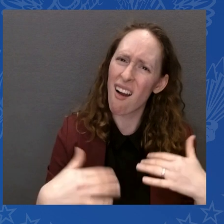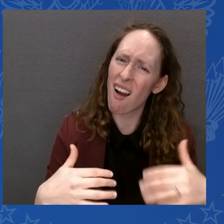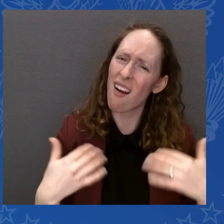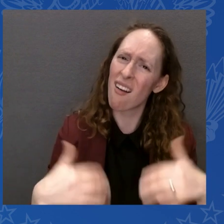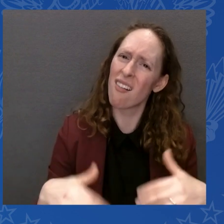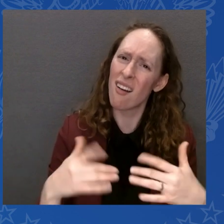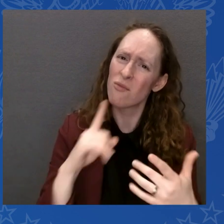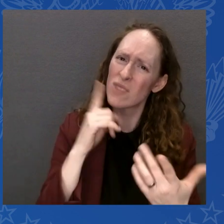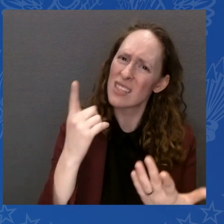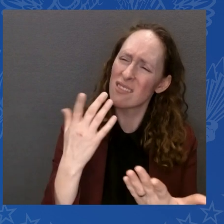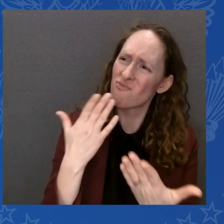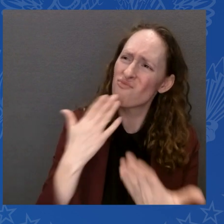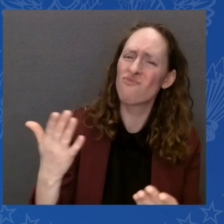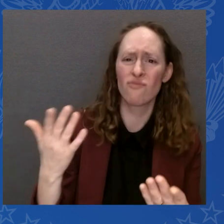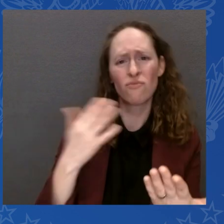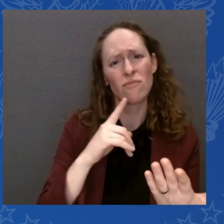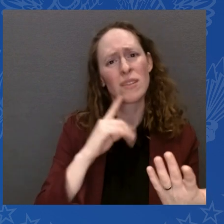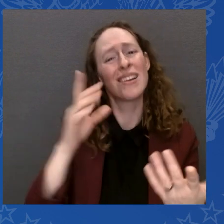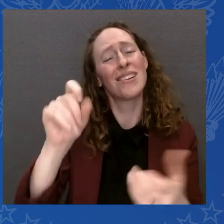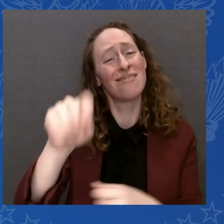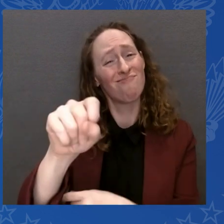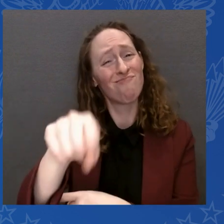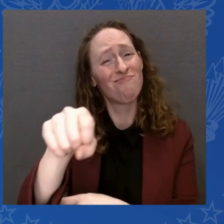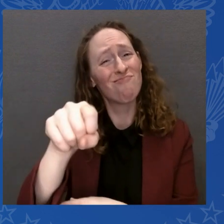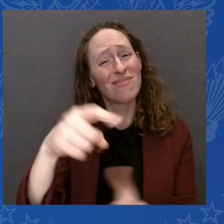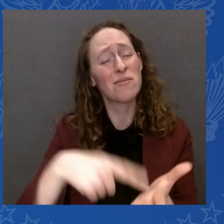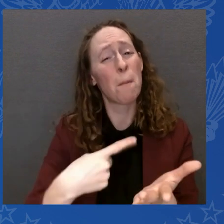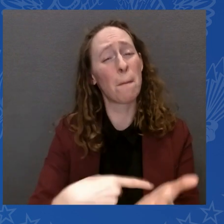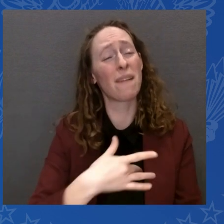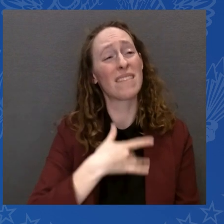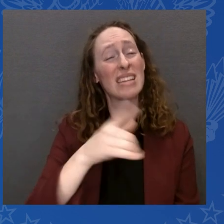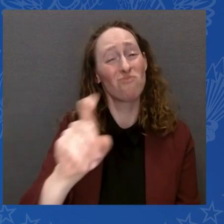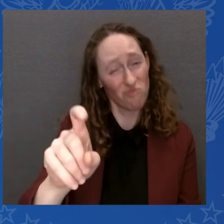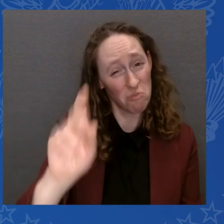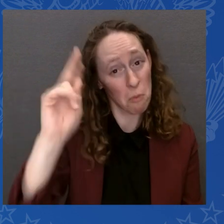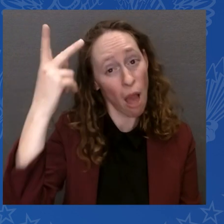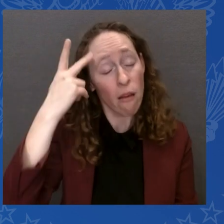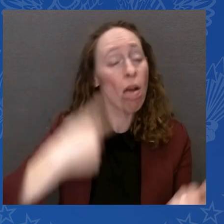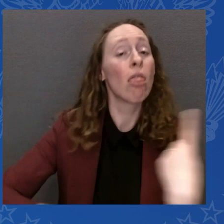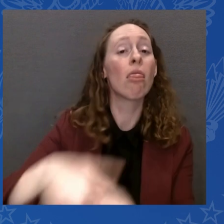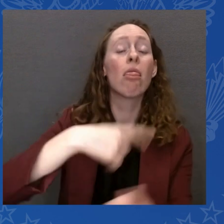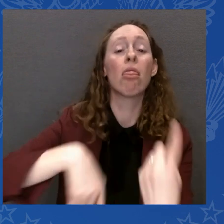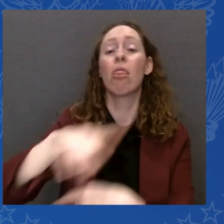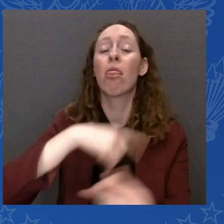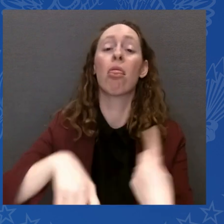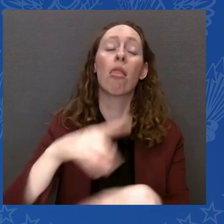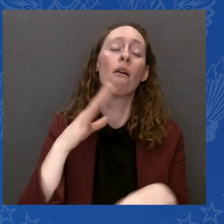the things that define the best of who we are and the best, of course,